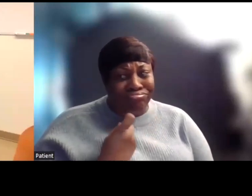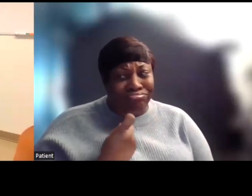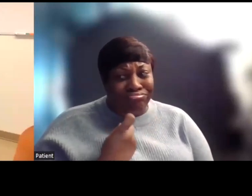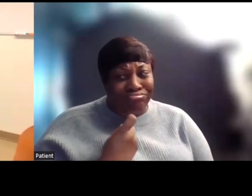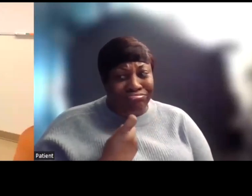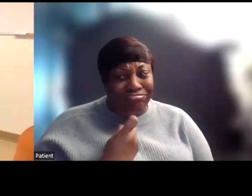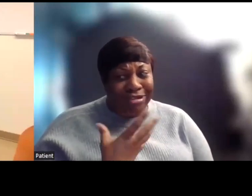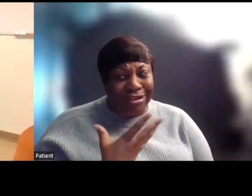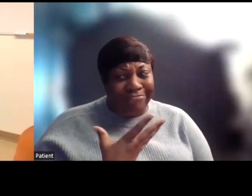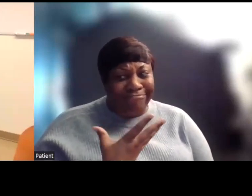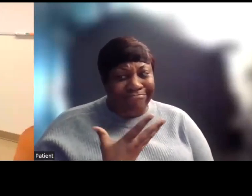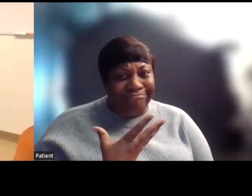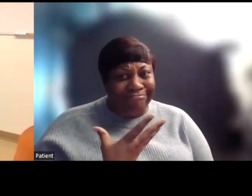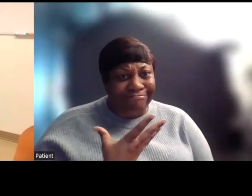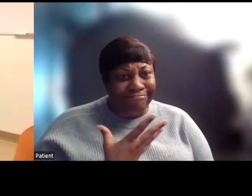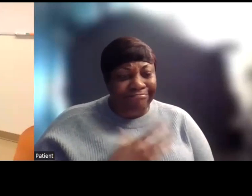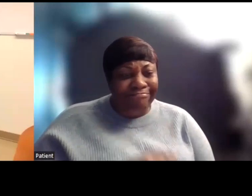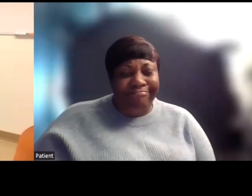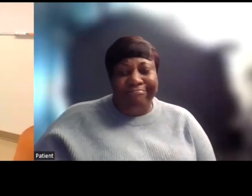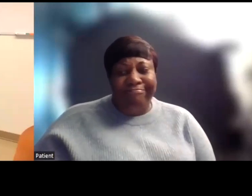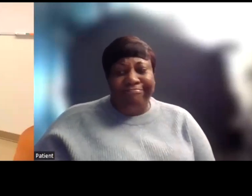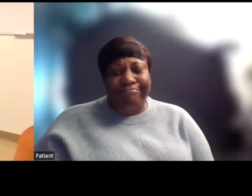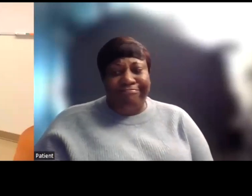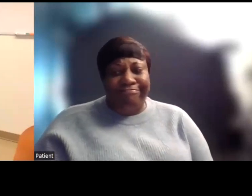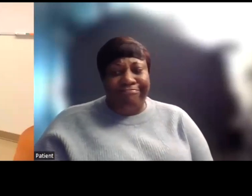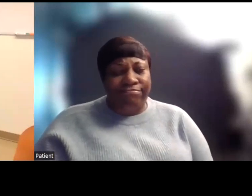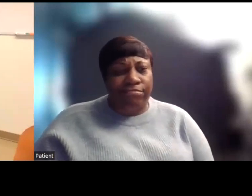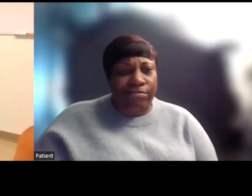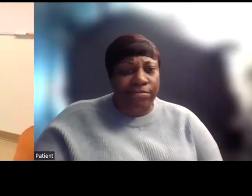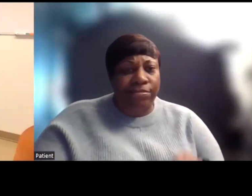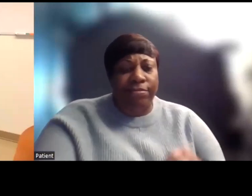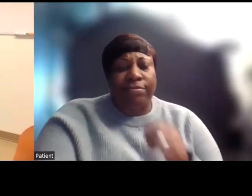happened